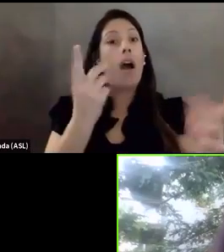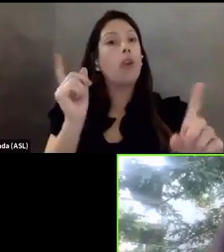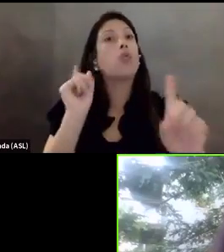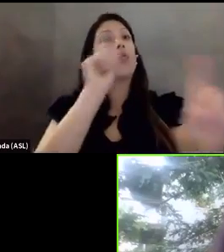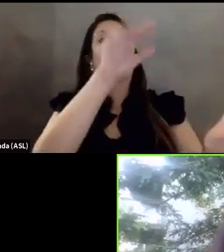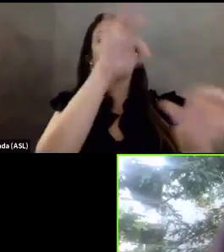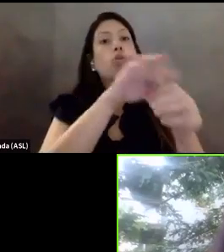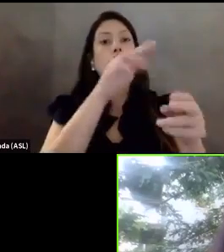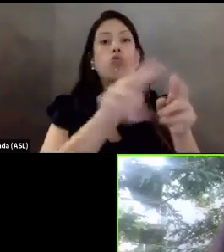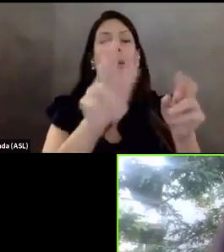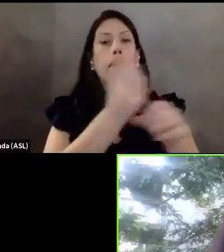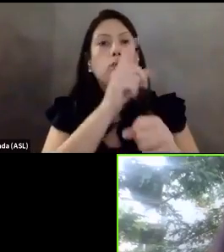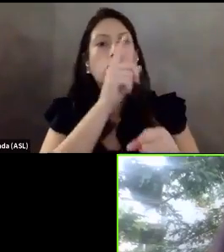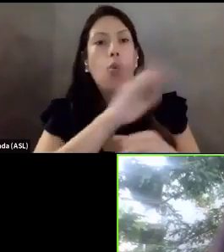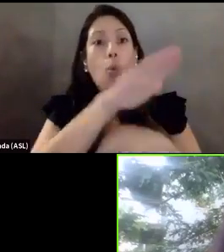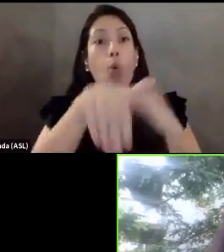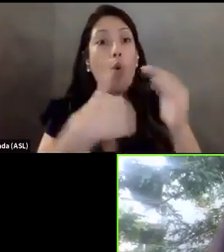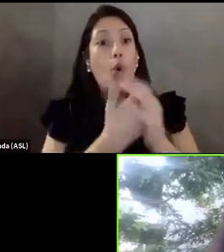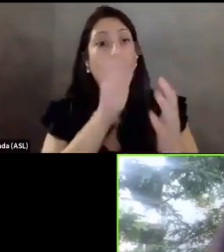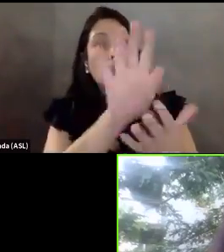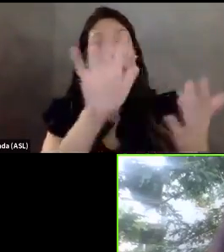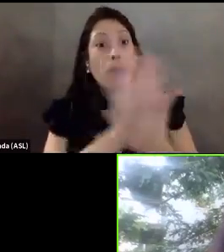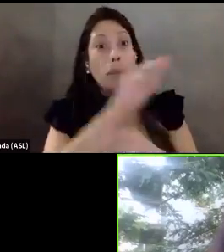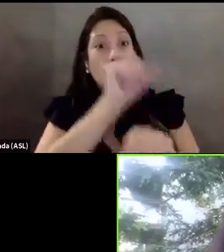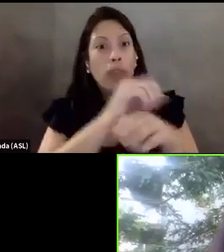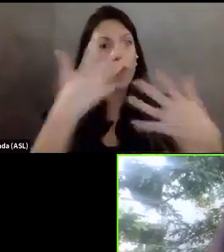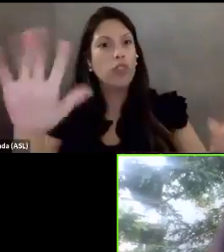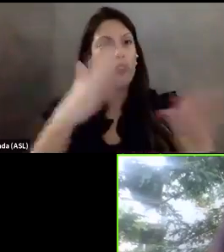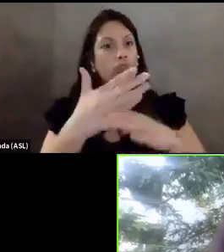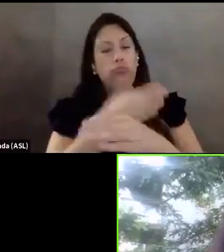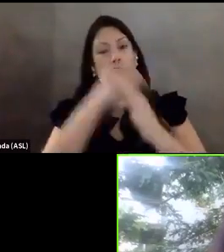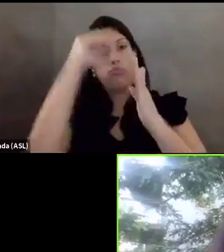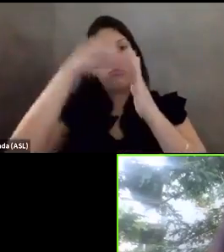having all of your decisions made before walking into the polling booth.